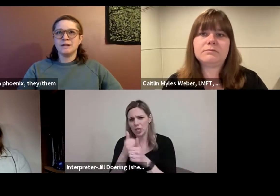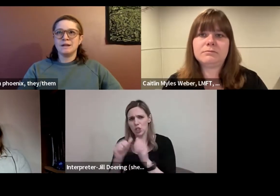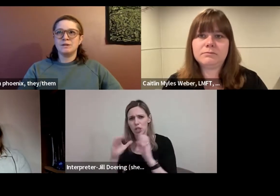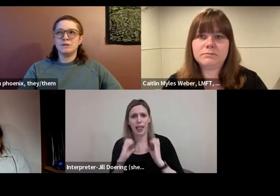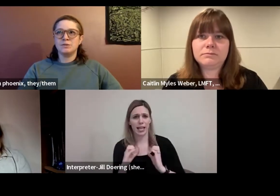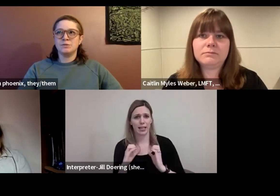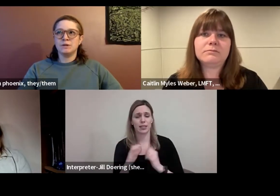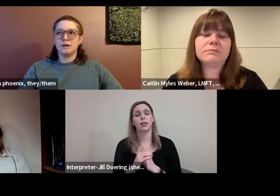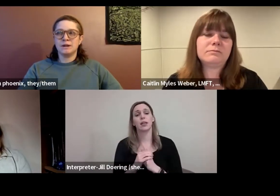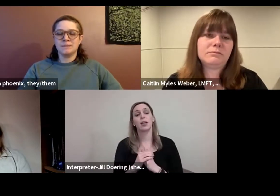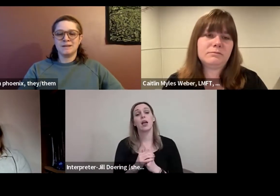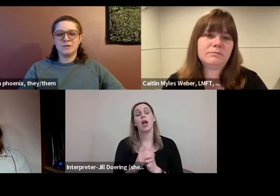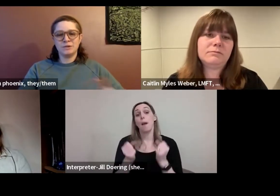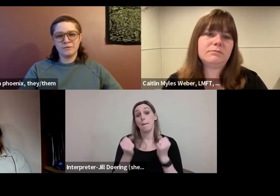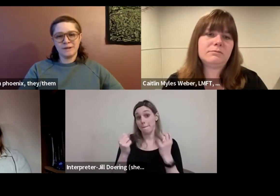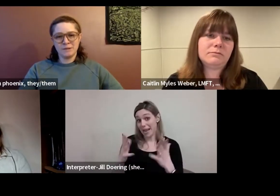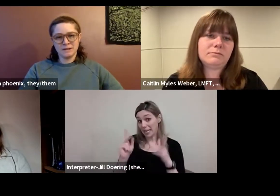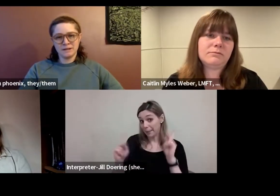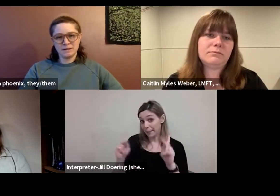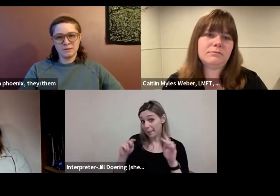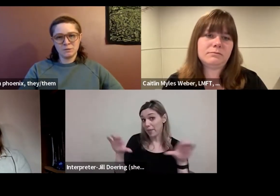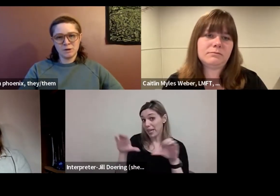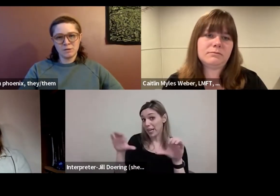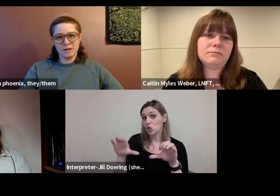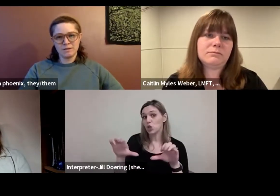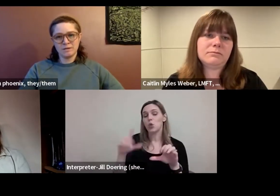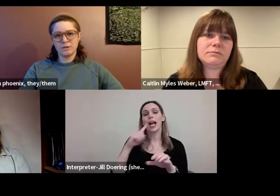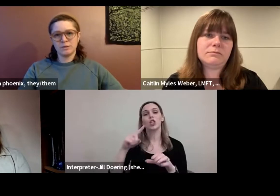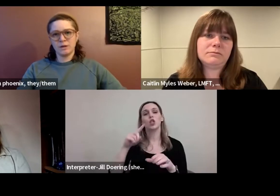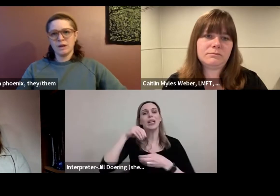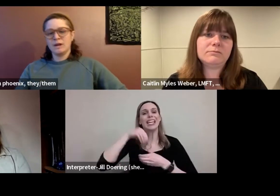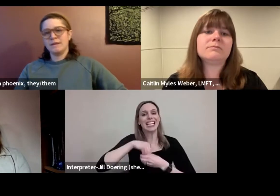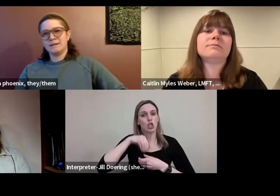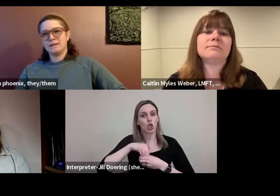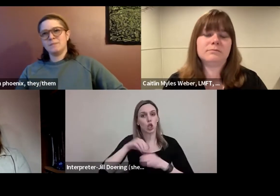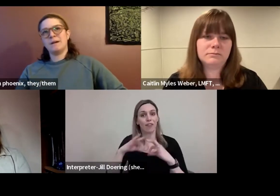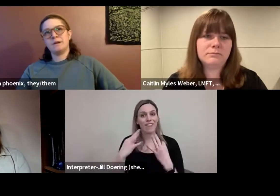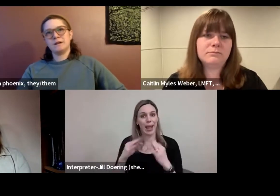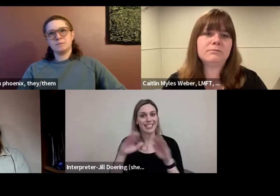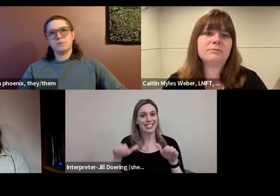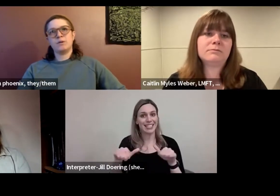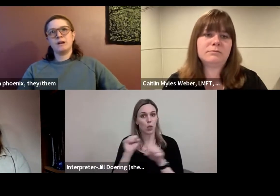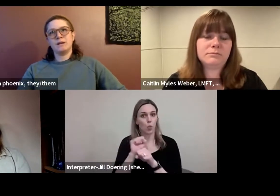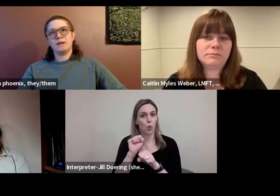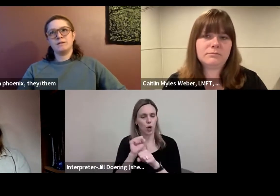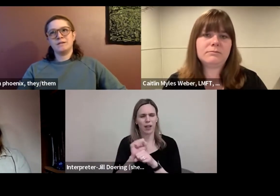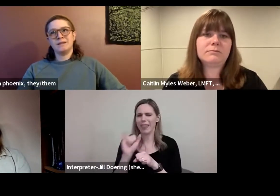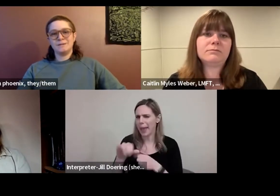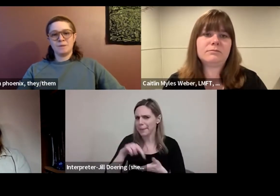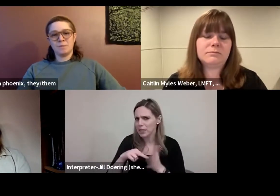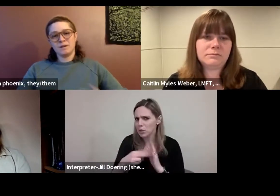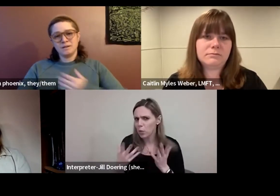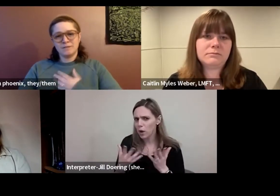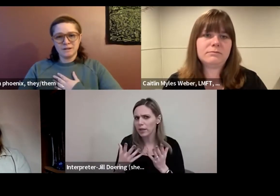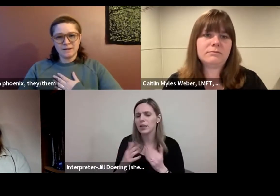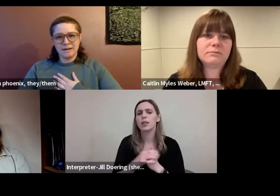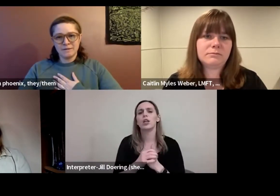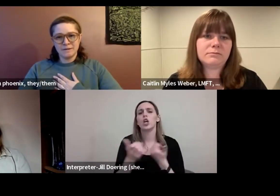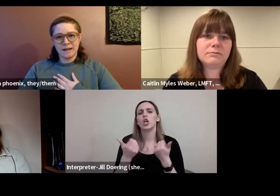that I do internal family systems work with. So that's about exploring the different parts of ourselves